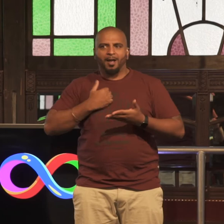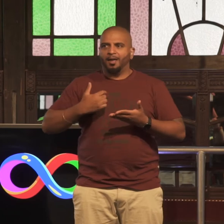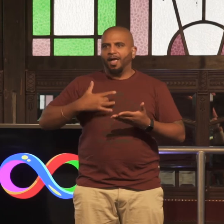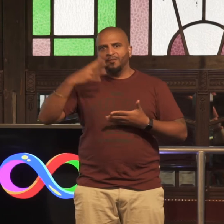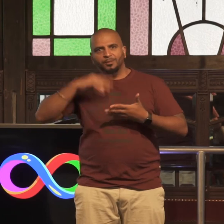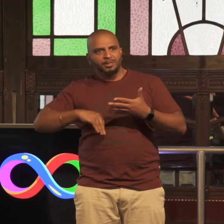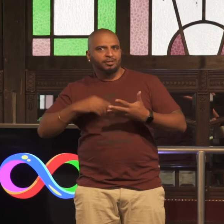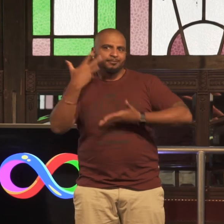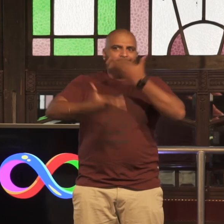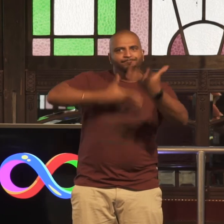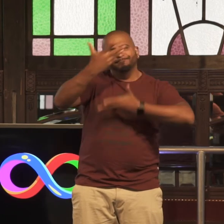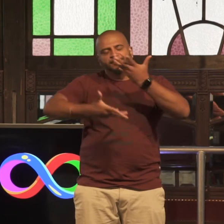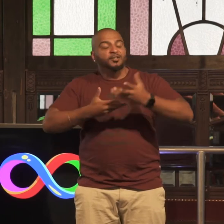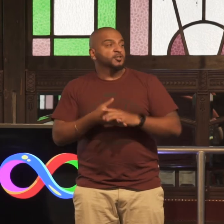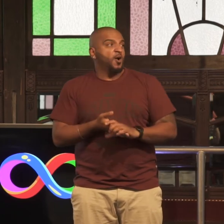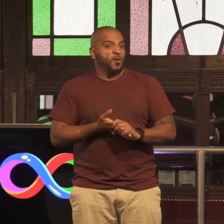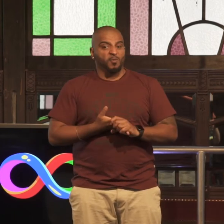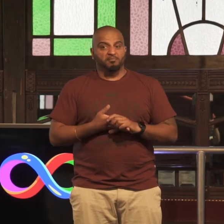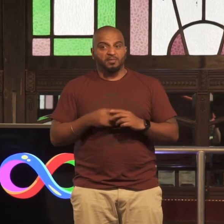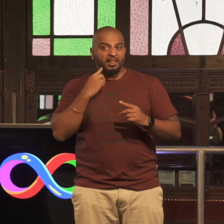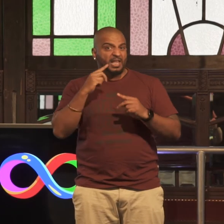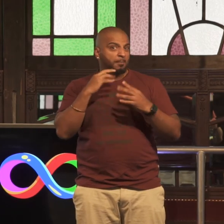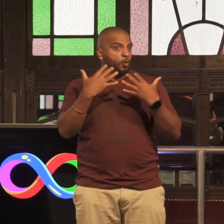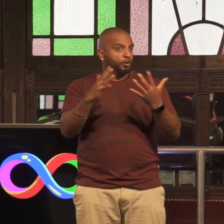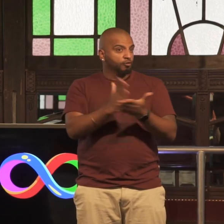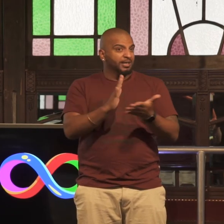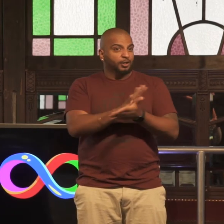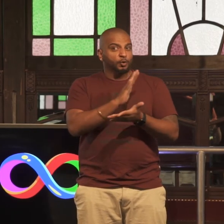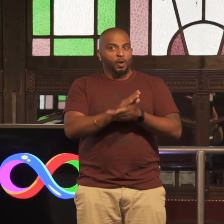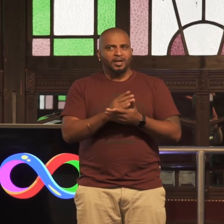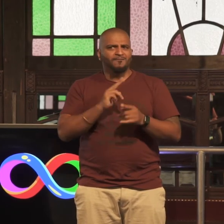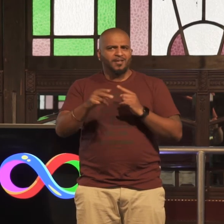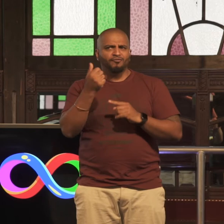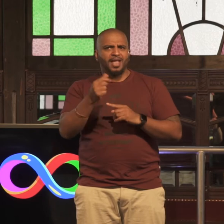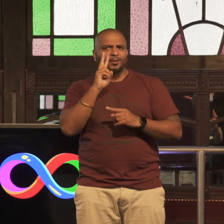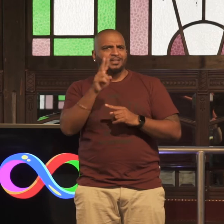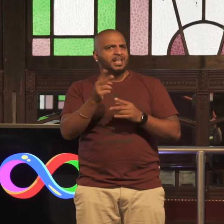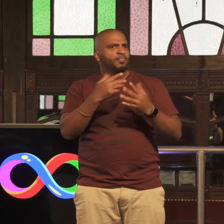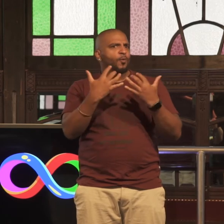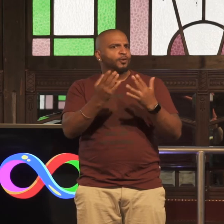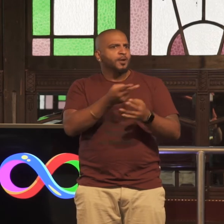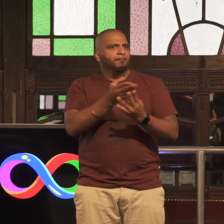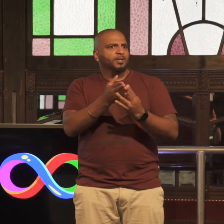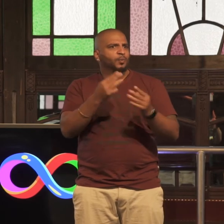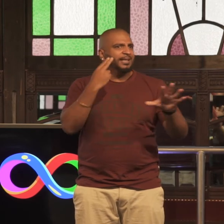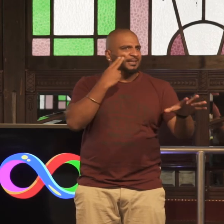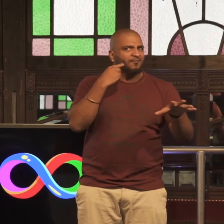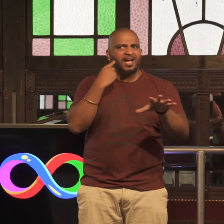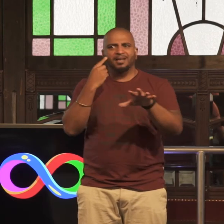So I am privileged to be able to share those barriers to everybody through my performance.